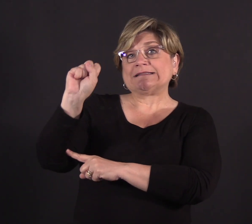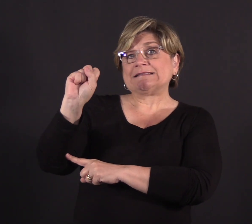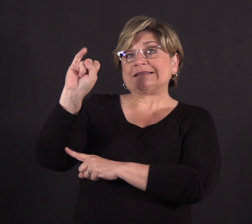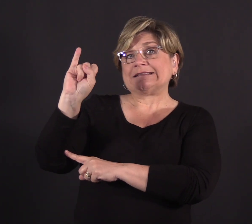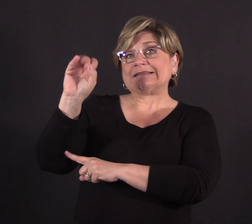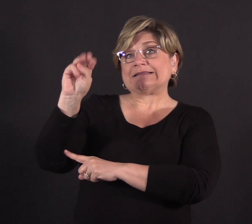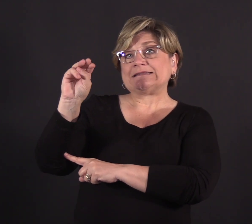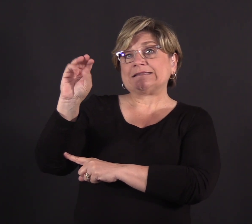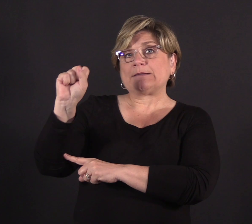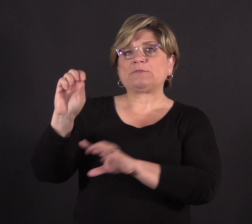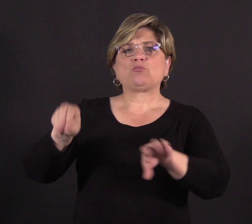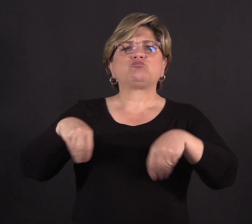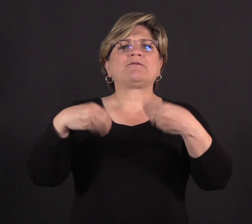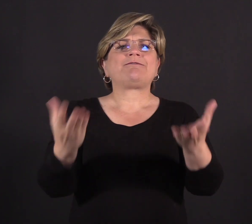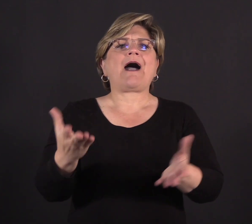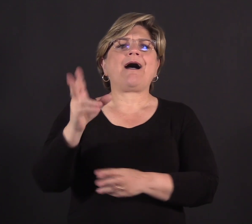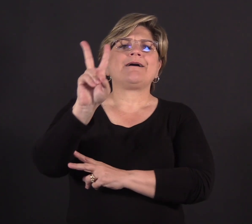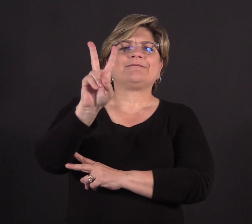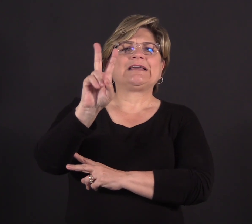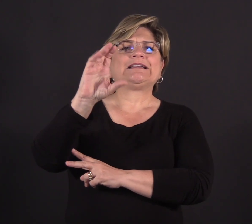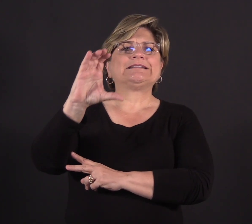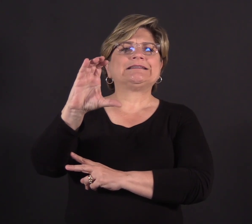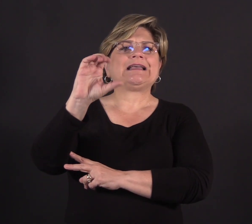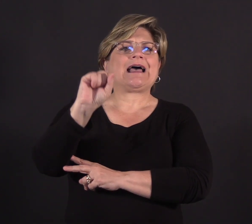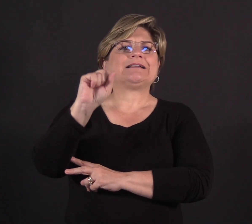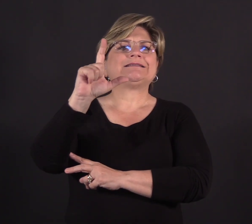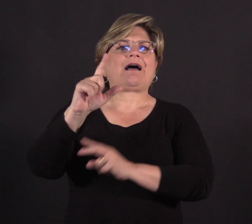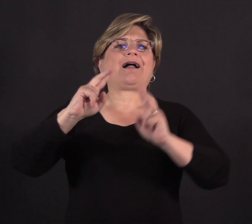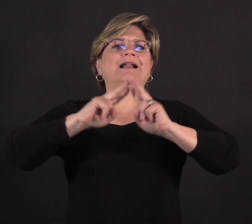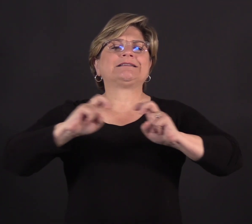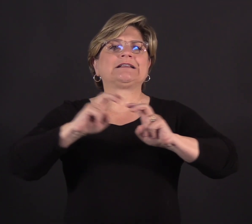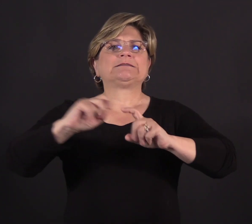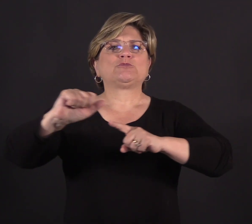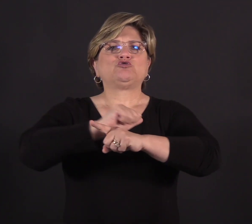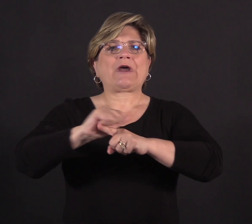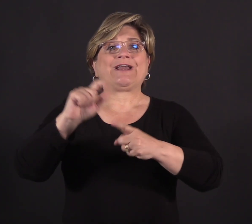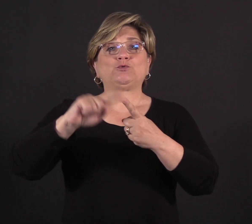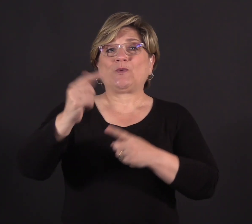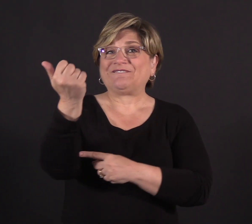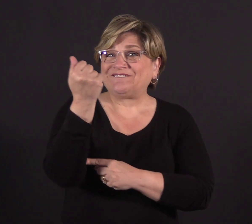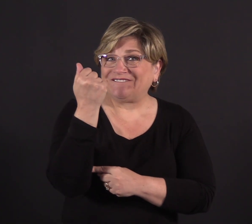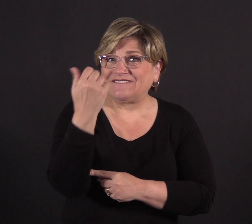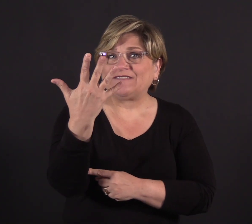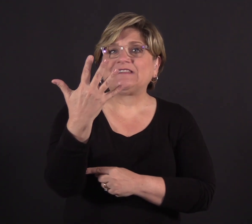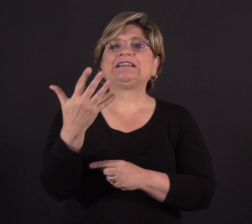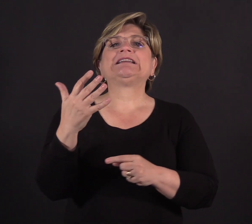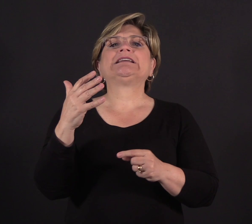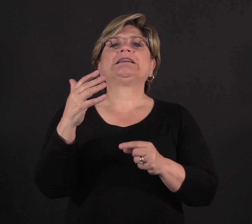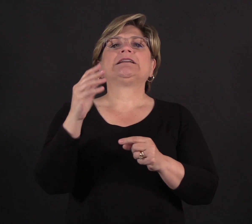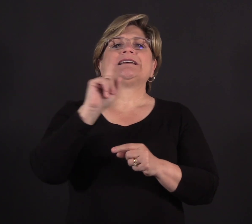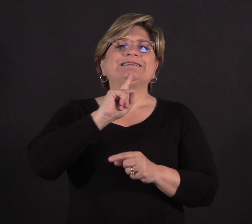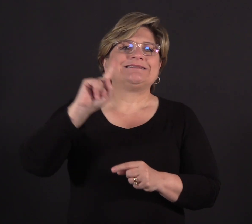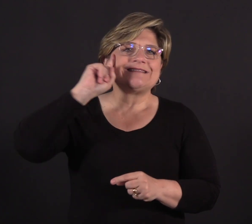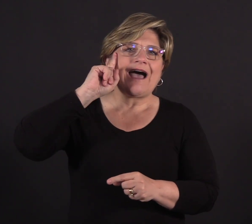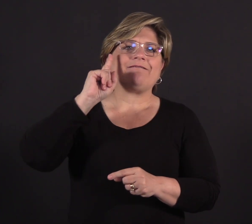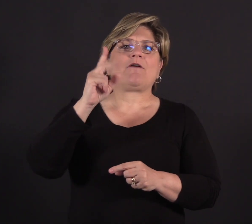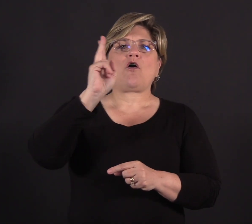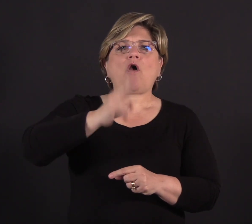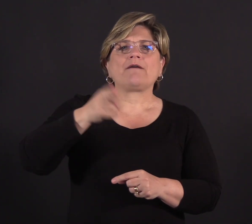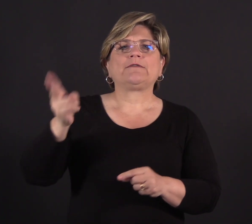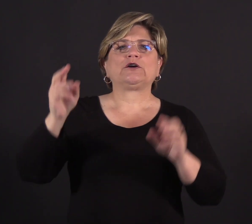provided the VCSL assessment training to 15 Deaf and Hard of Hearing teachers who